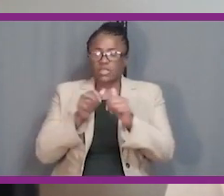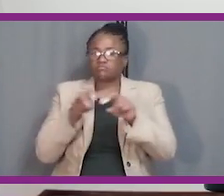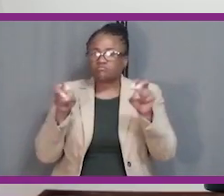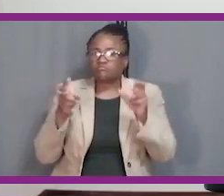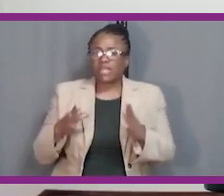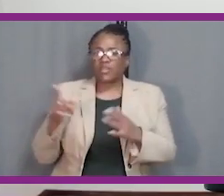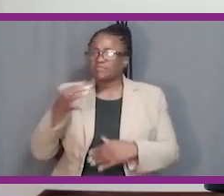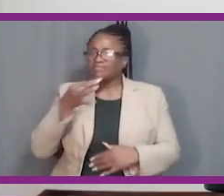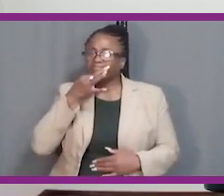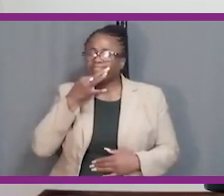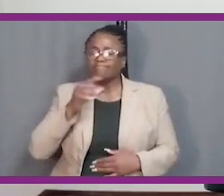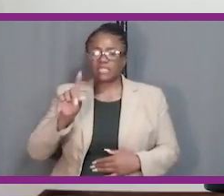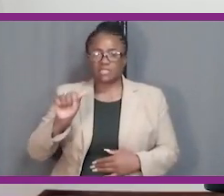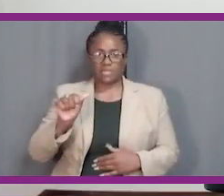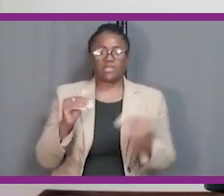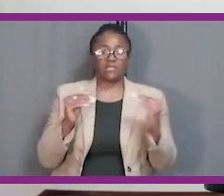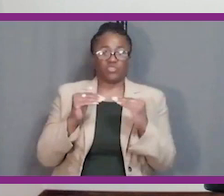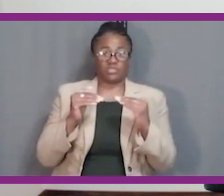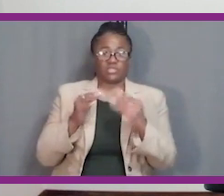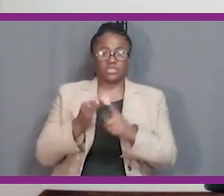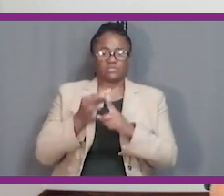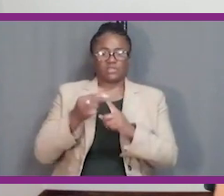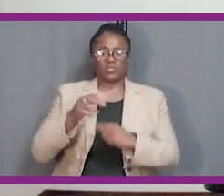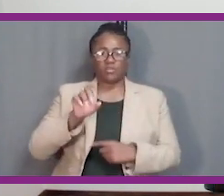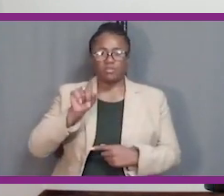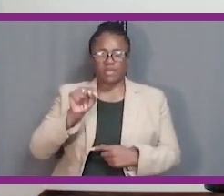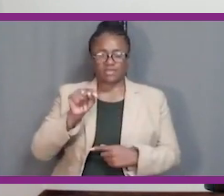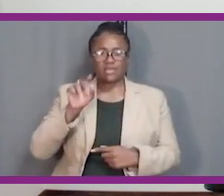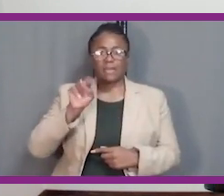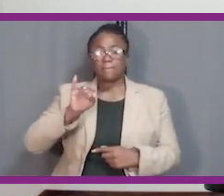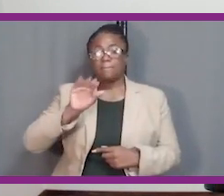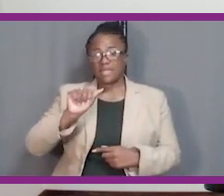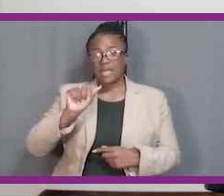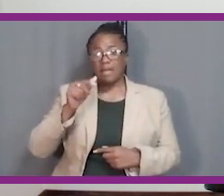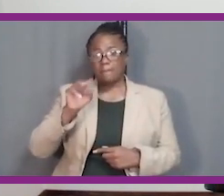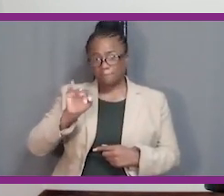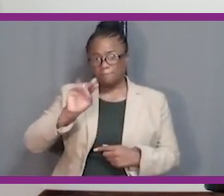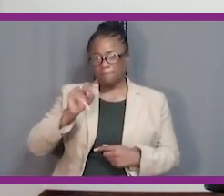Mia Mingus is a writer, educator and trainer for transformative justice and disability